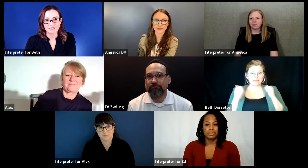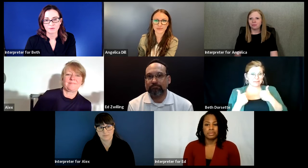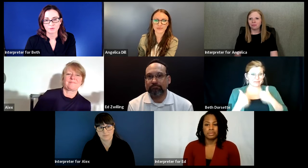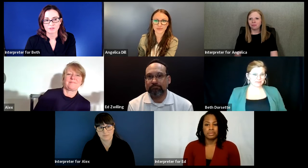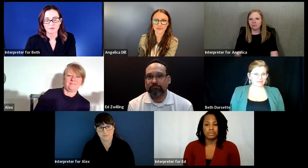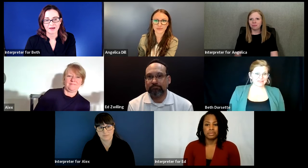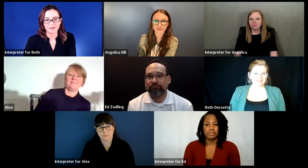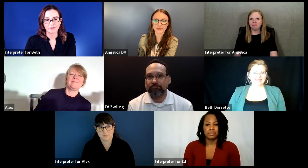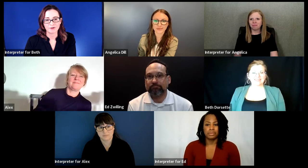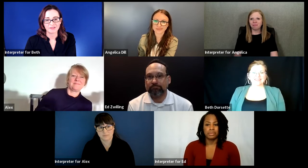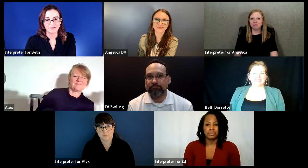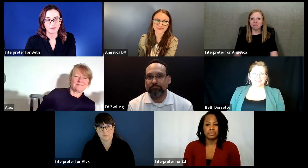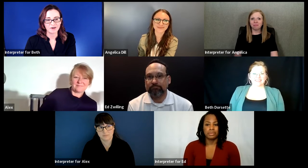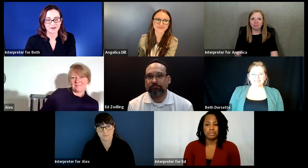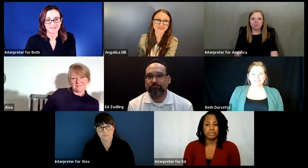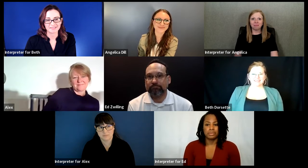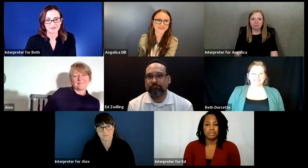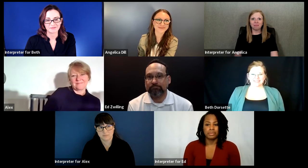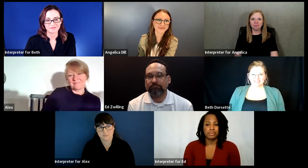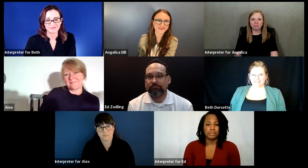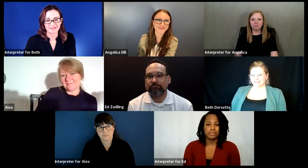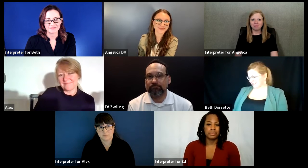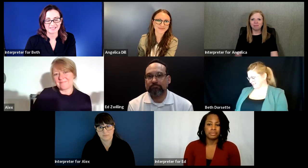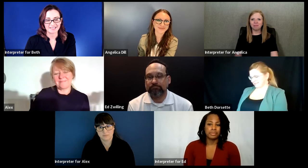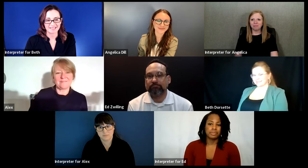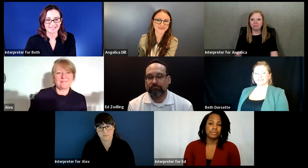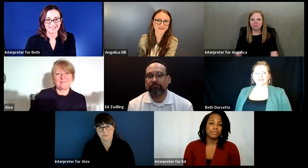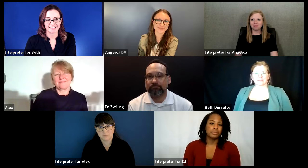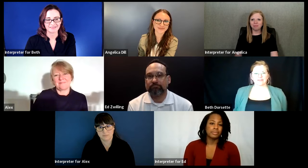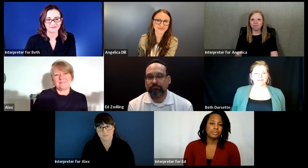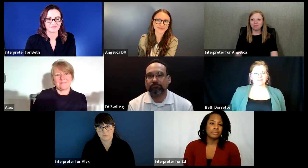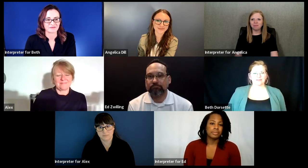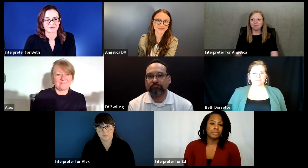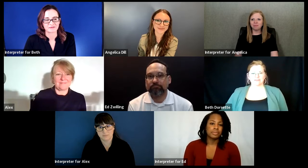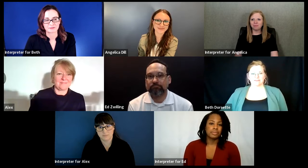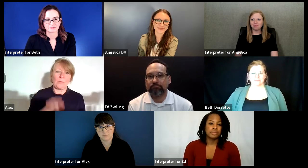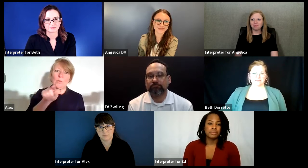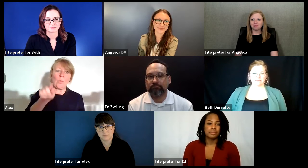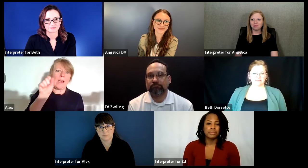And which ones apply to the Deaf worker. So basically that's it. Yeah.